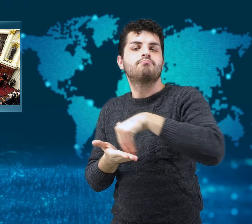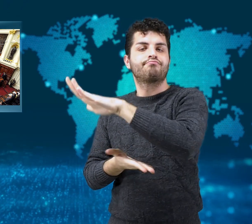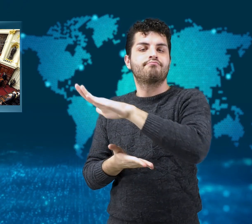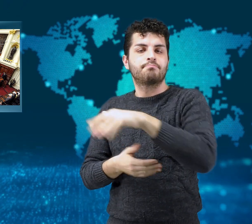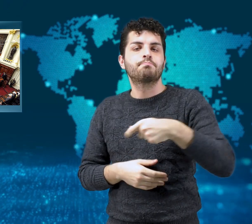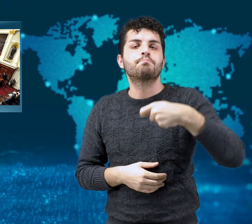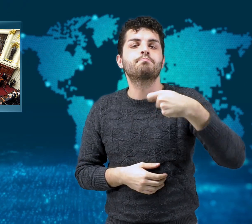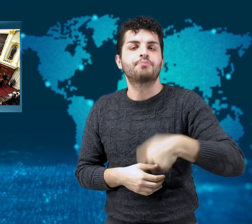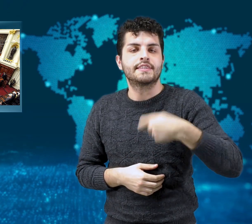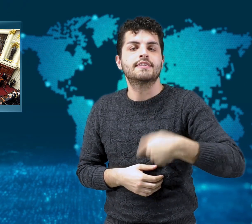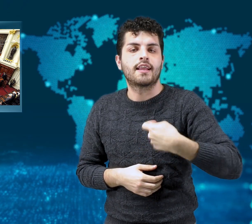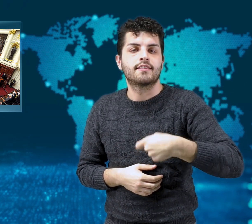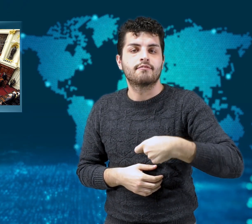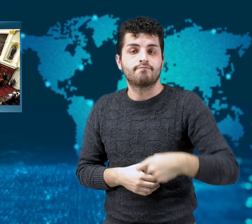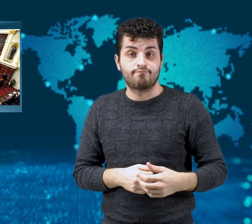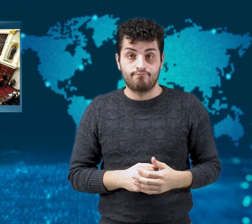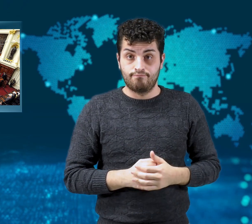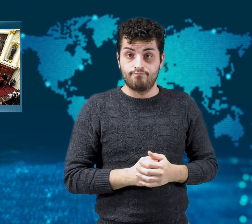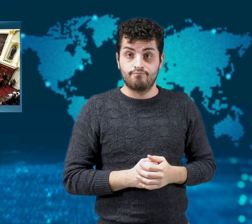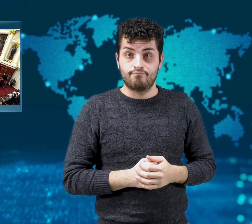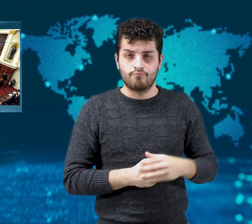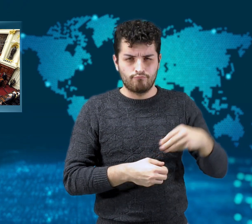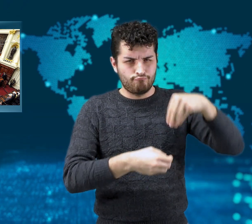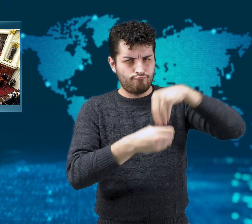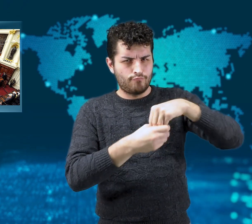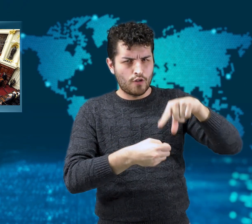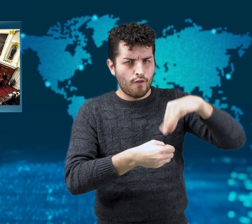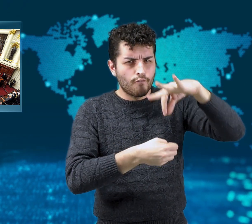and 4 people abstained.